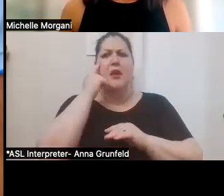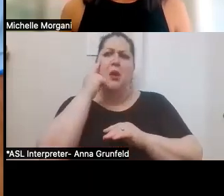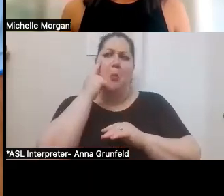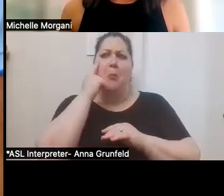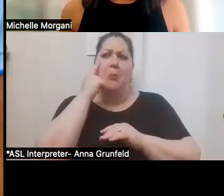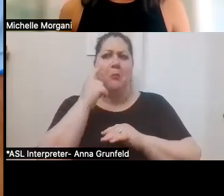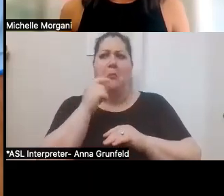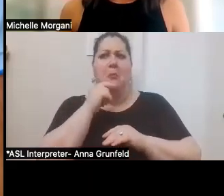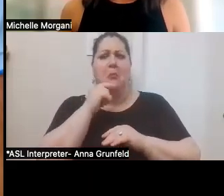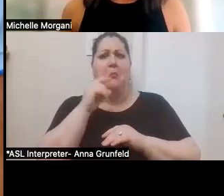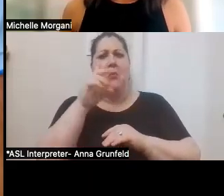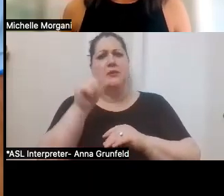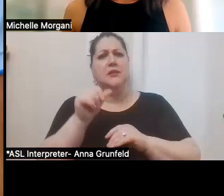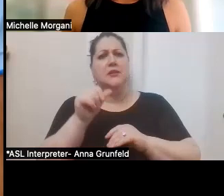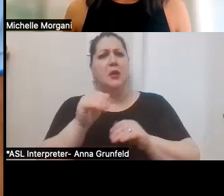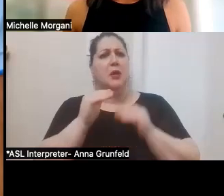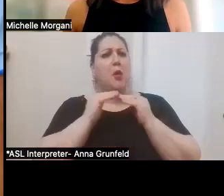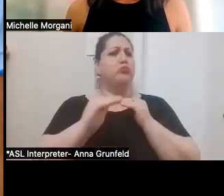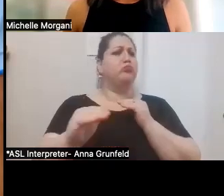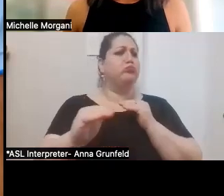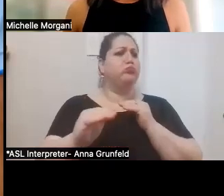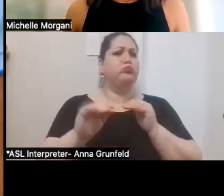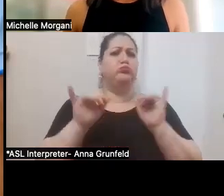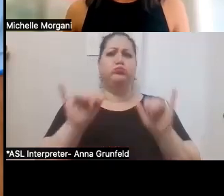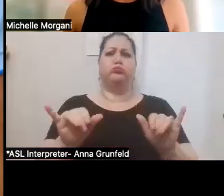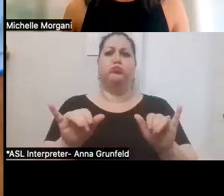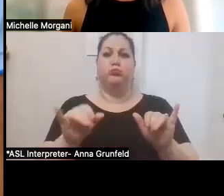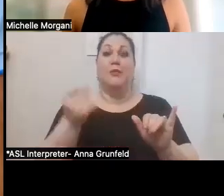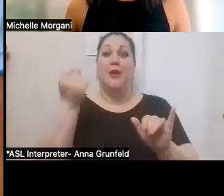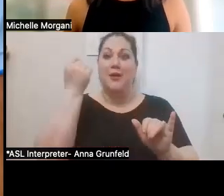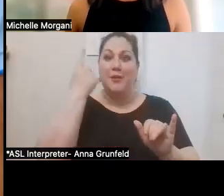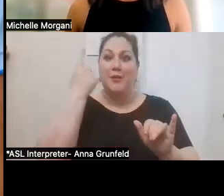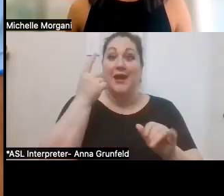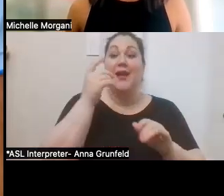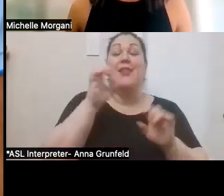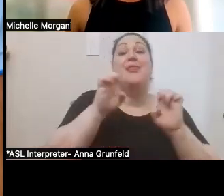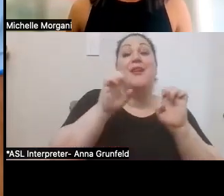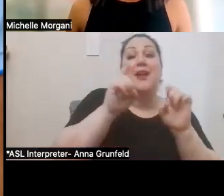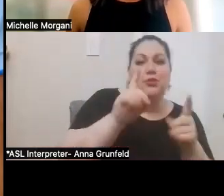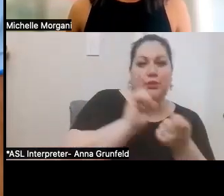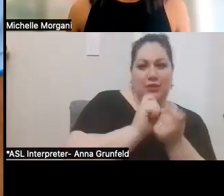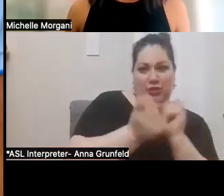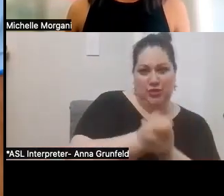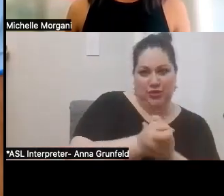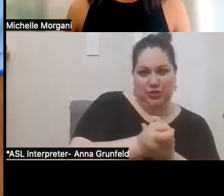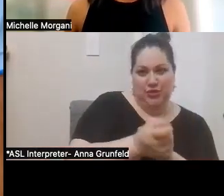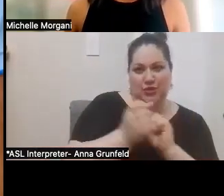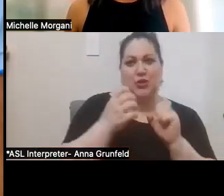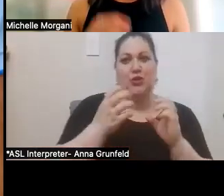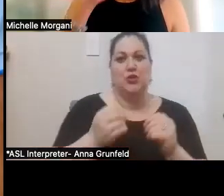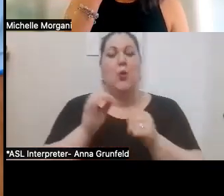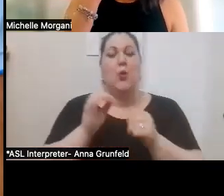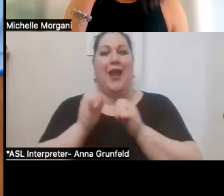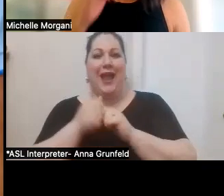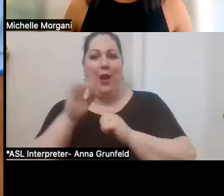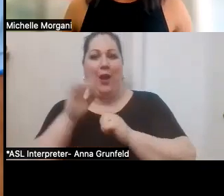And so, the way that disability intersects with the education, experiences a change.